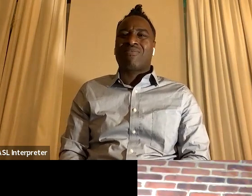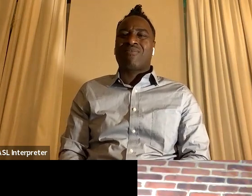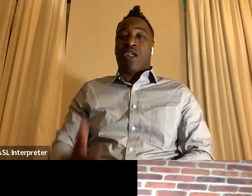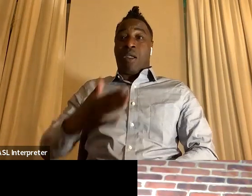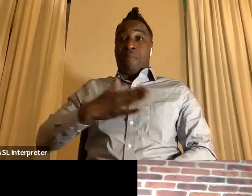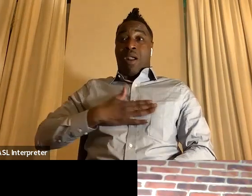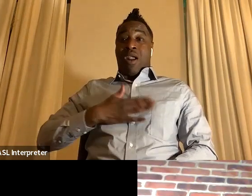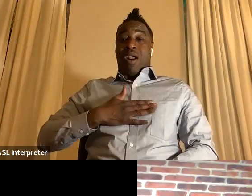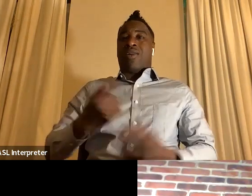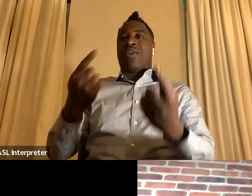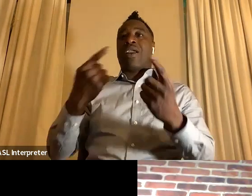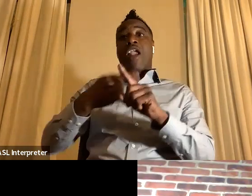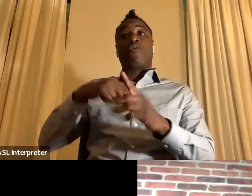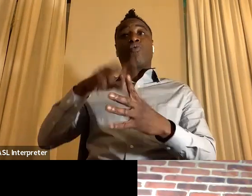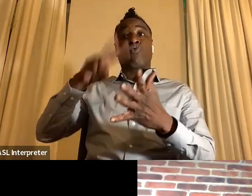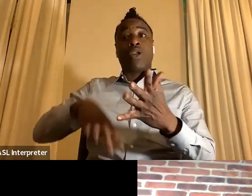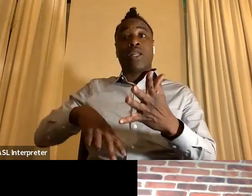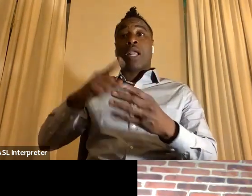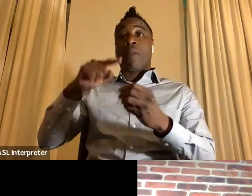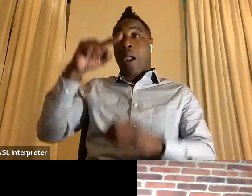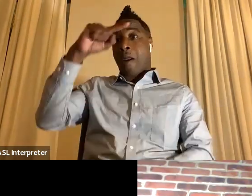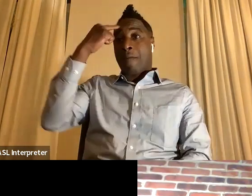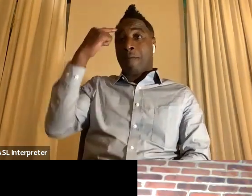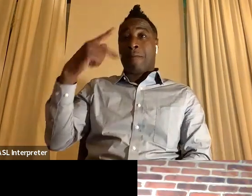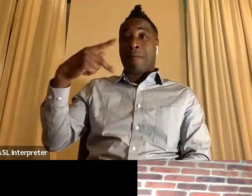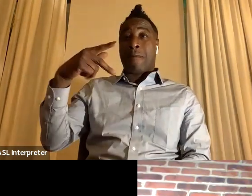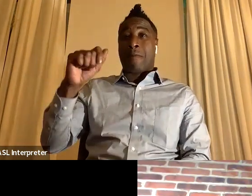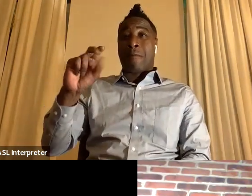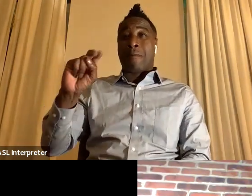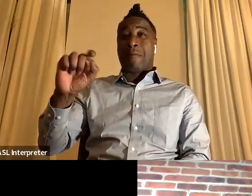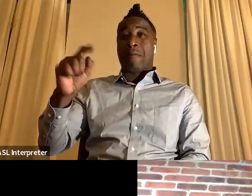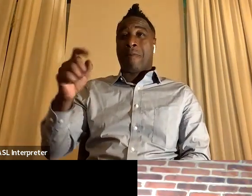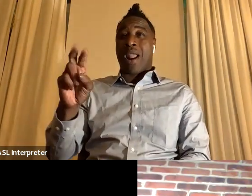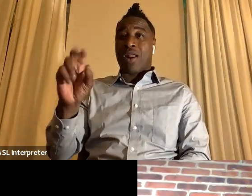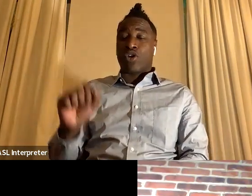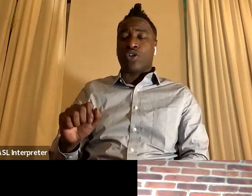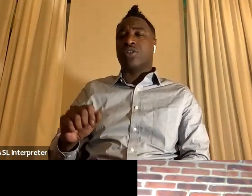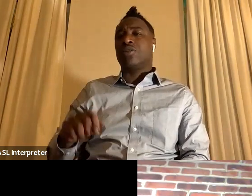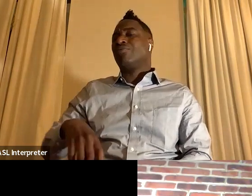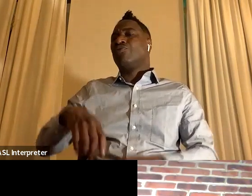and learning about what they did in the past and that resonated with me